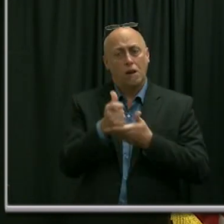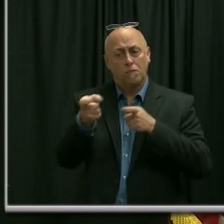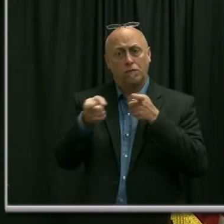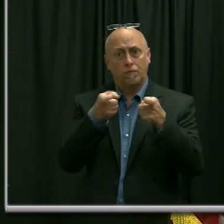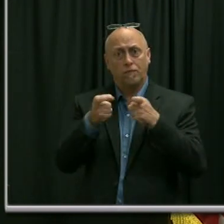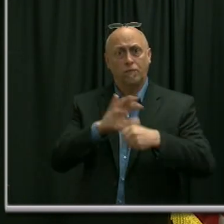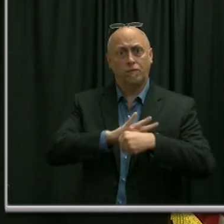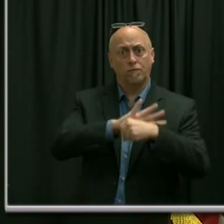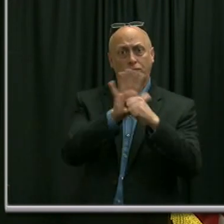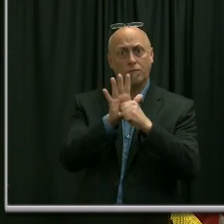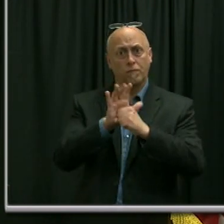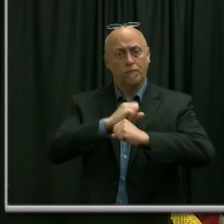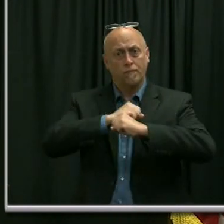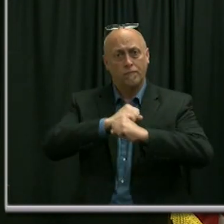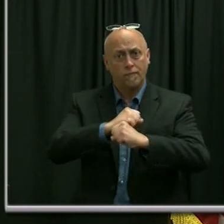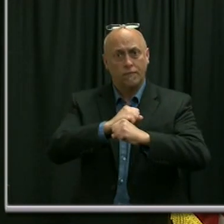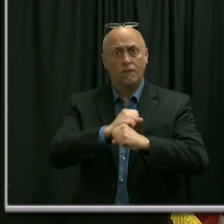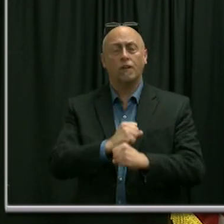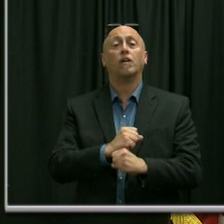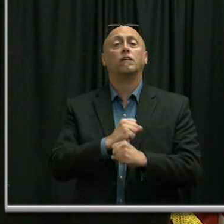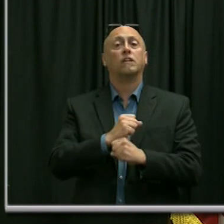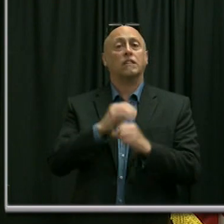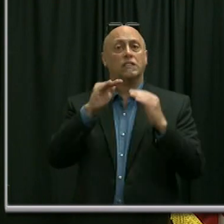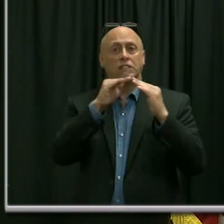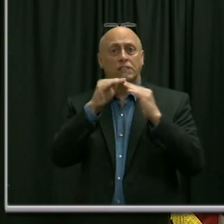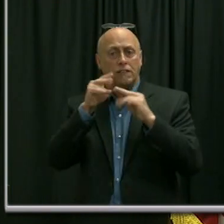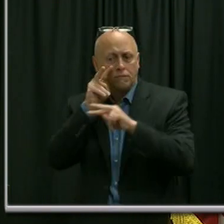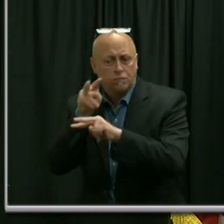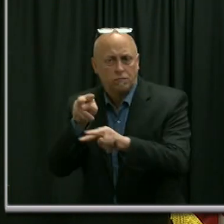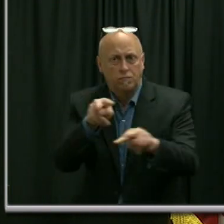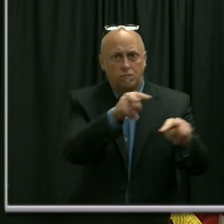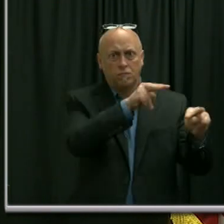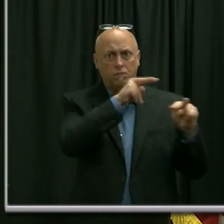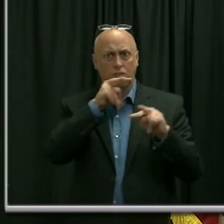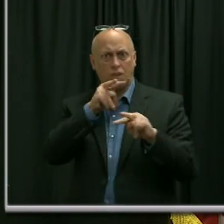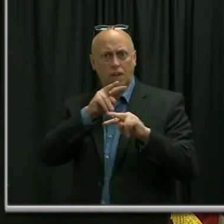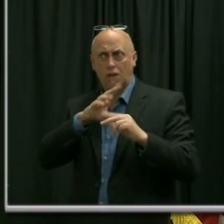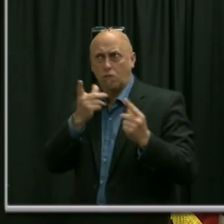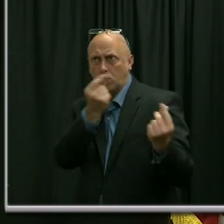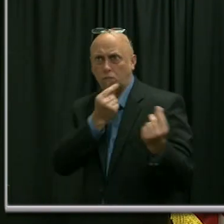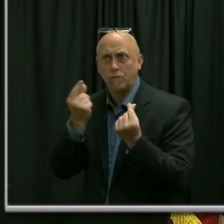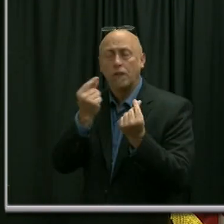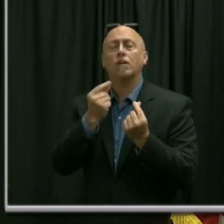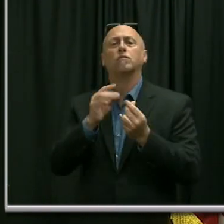METROS CORONA VIRUS PUBLIC HEALTH PLAN. WE MOBILIZED OUR